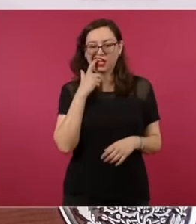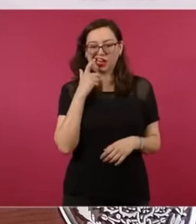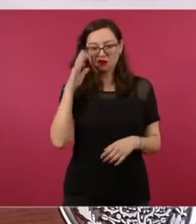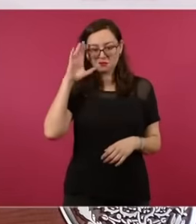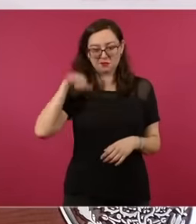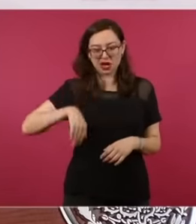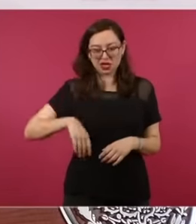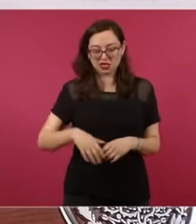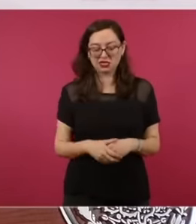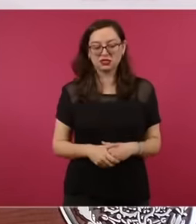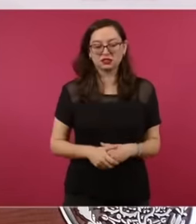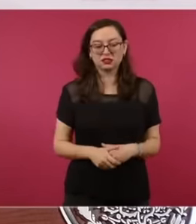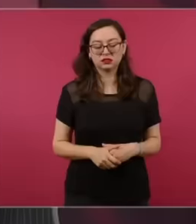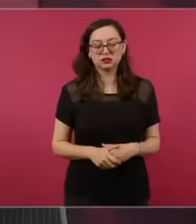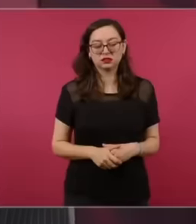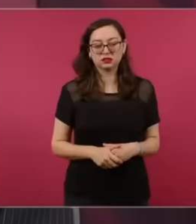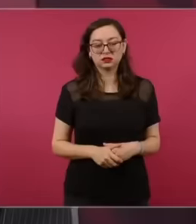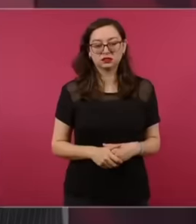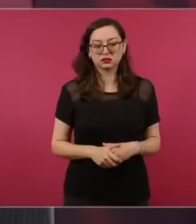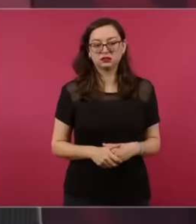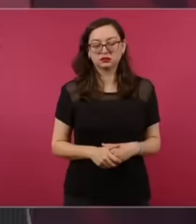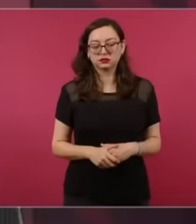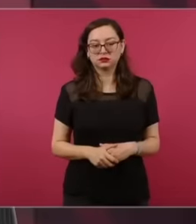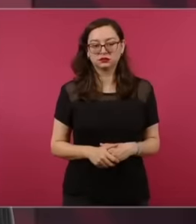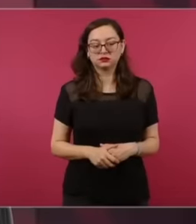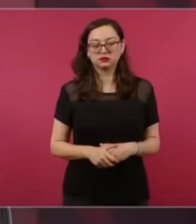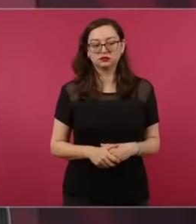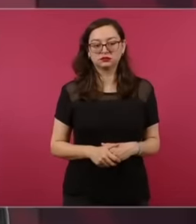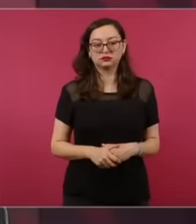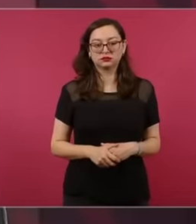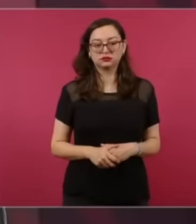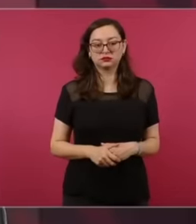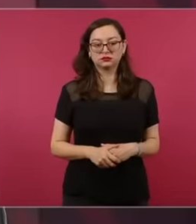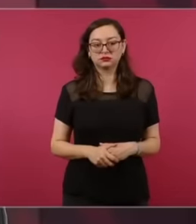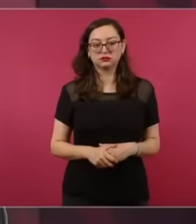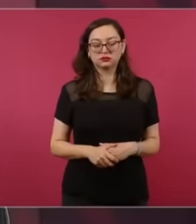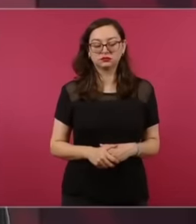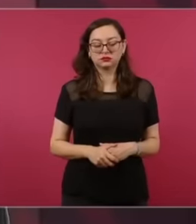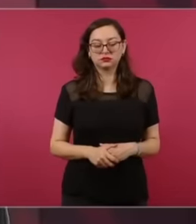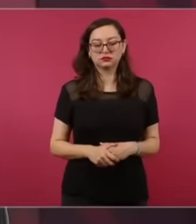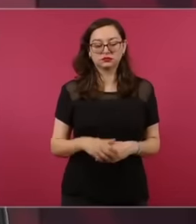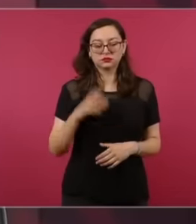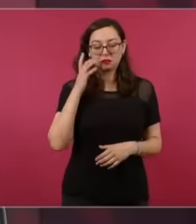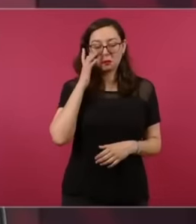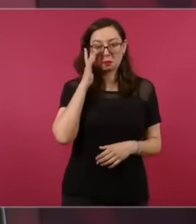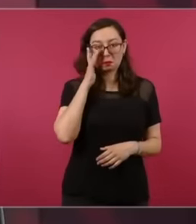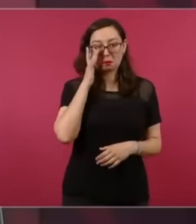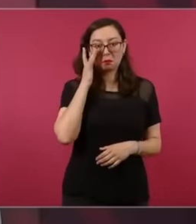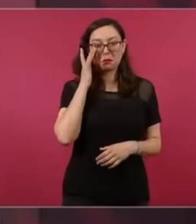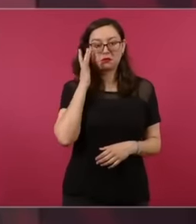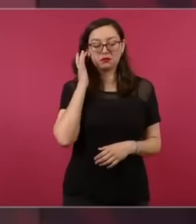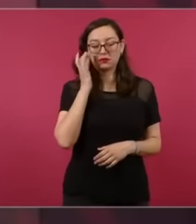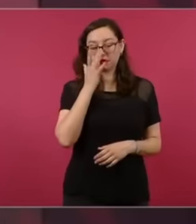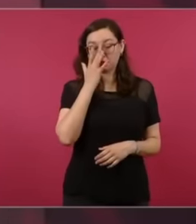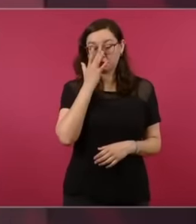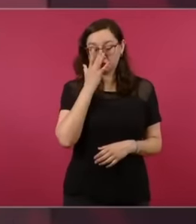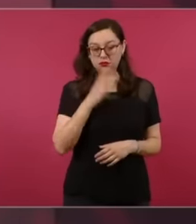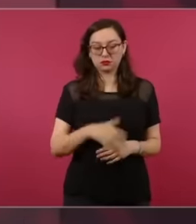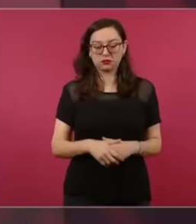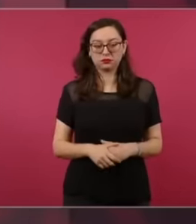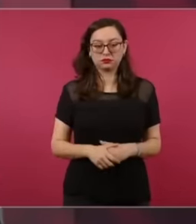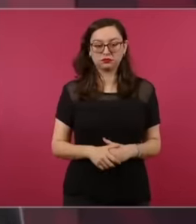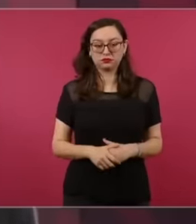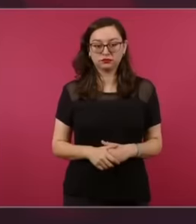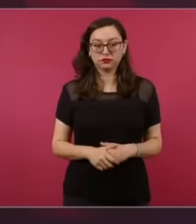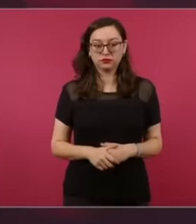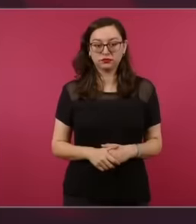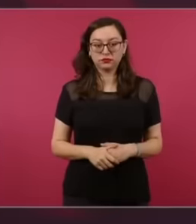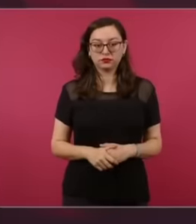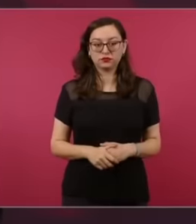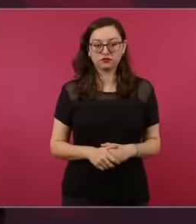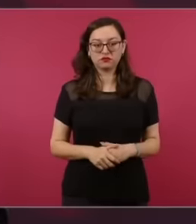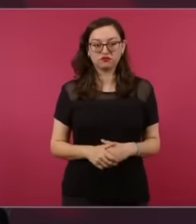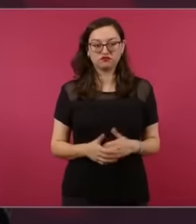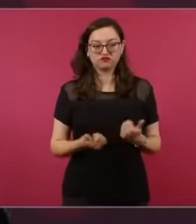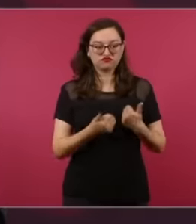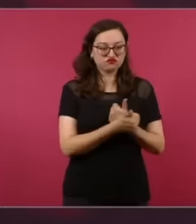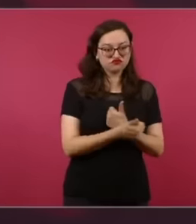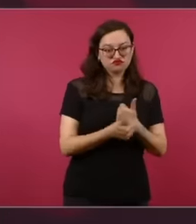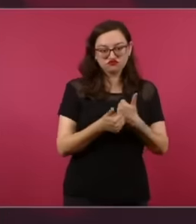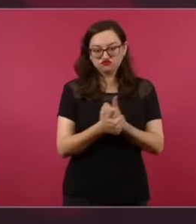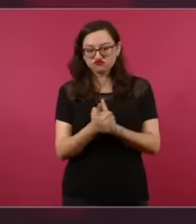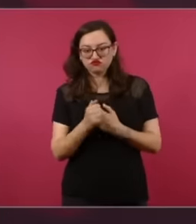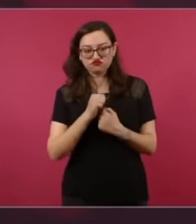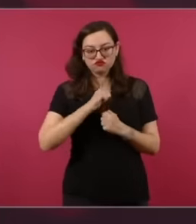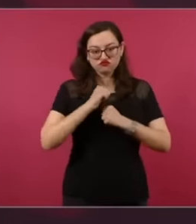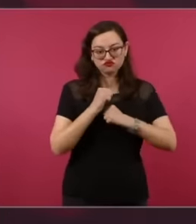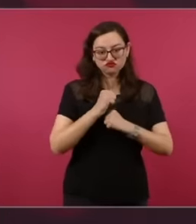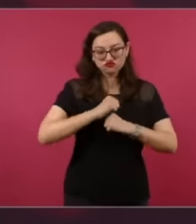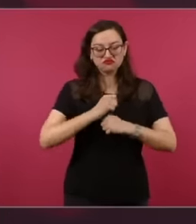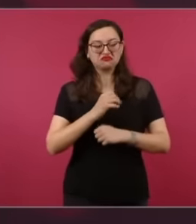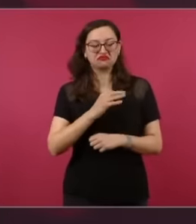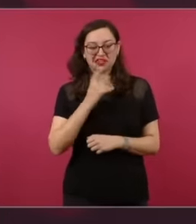or are skilled in influence peddling,